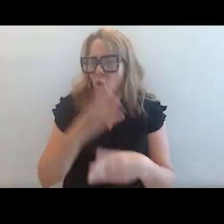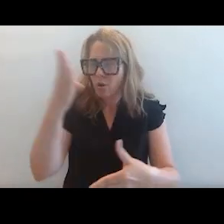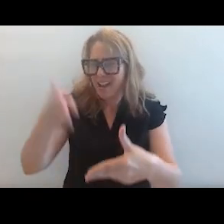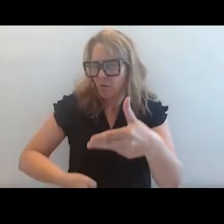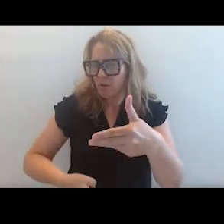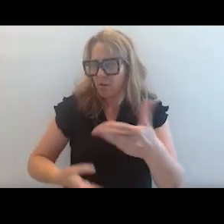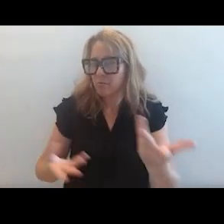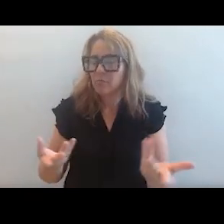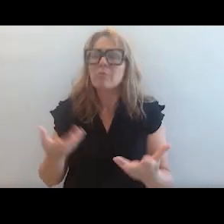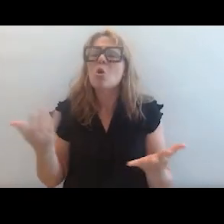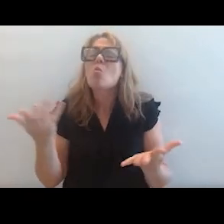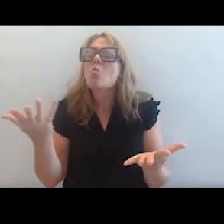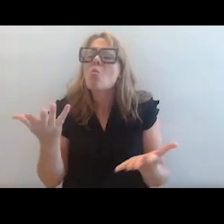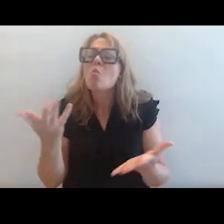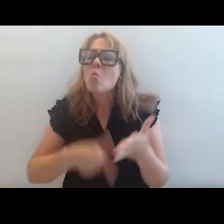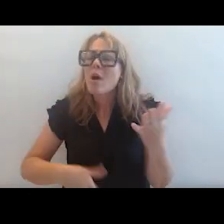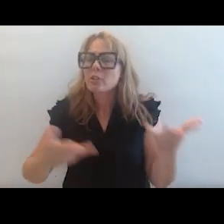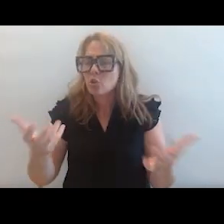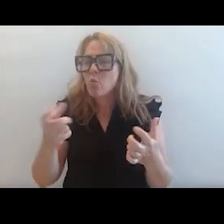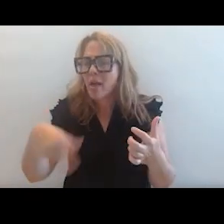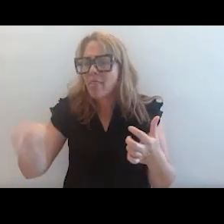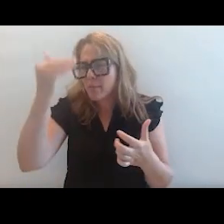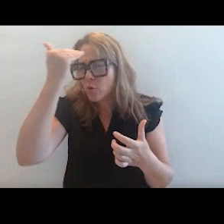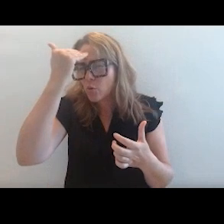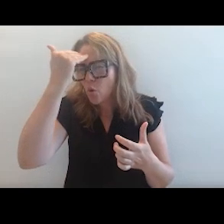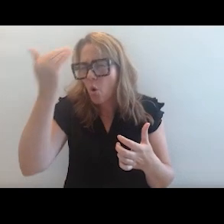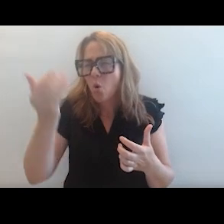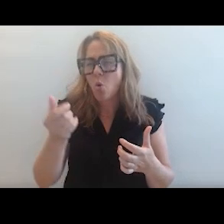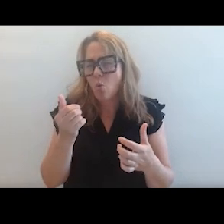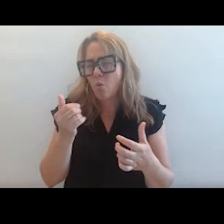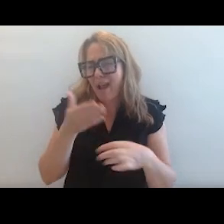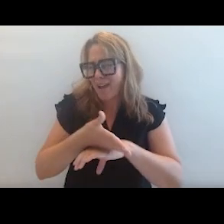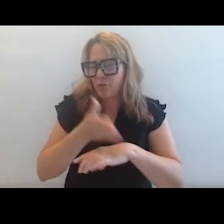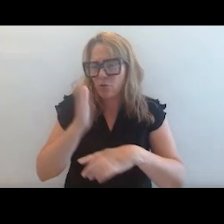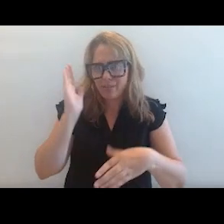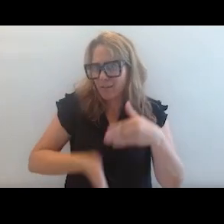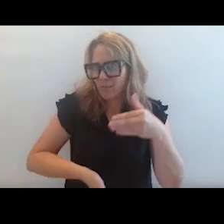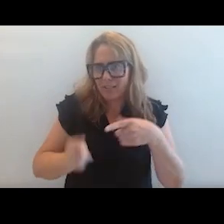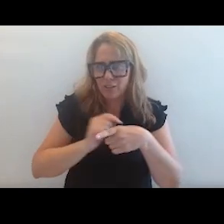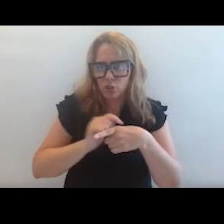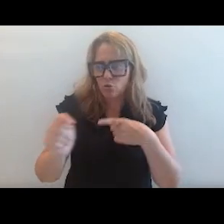What do you want participants to know or do after completing the training?